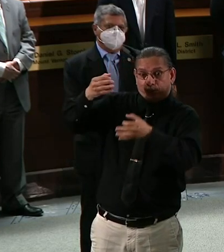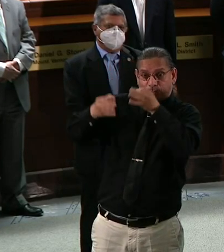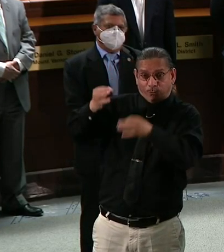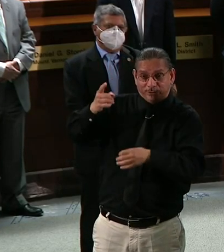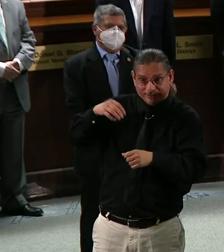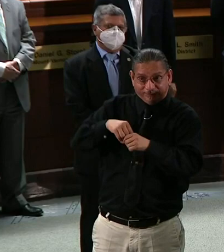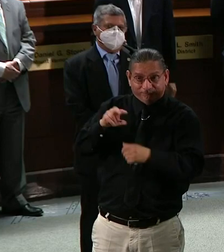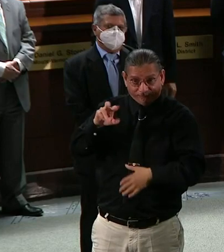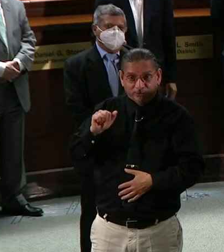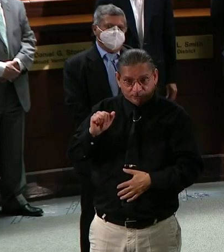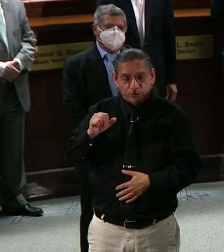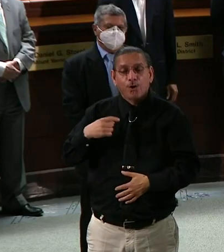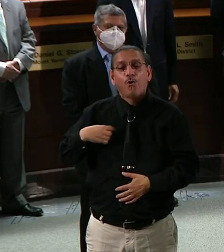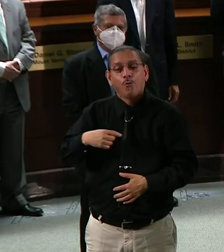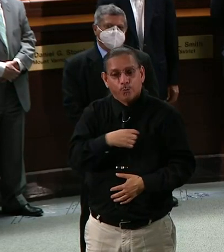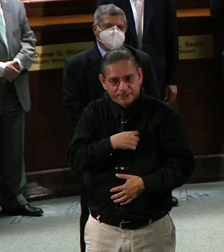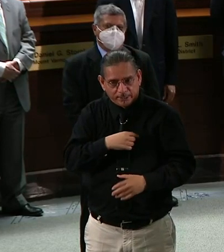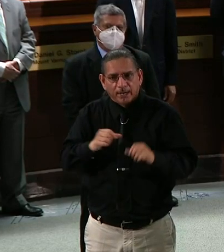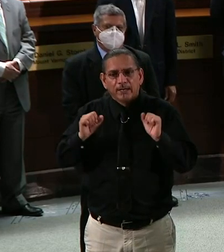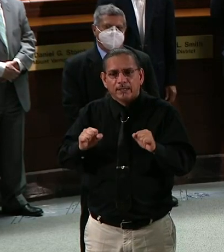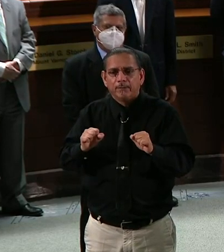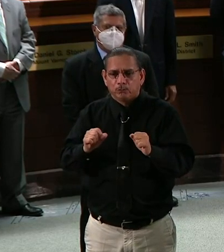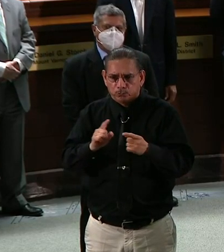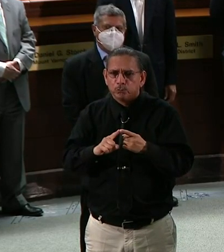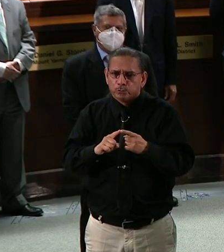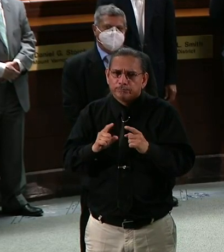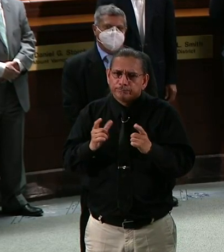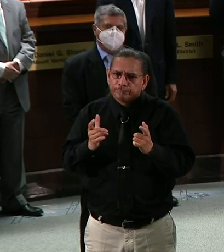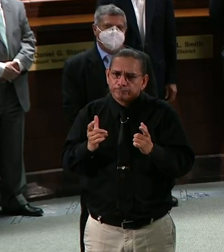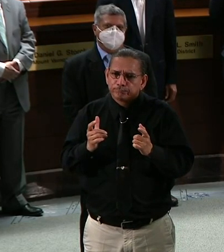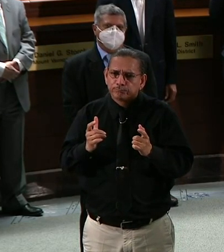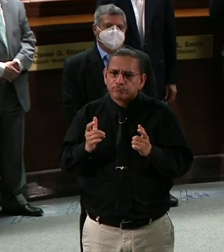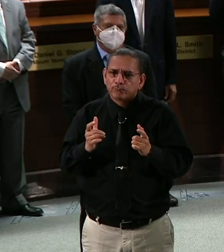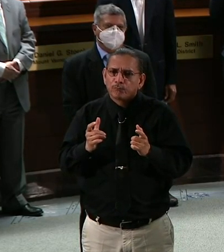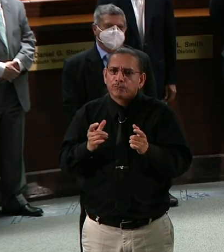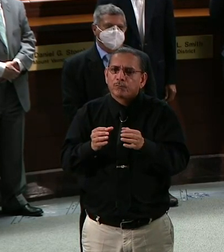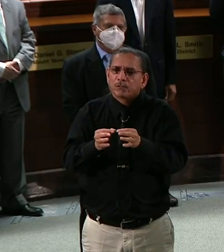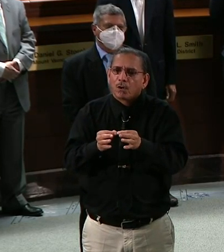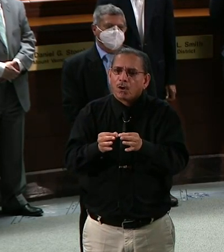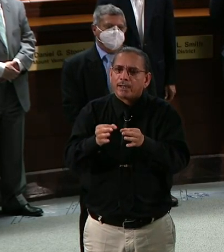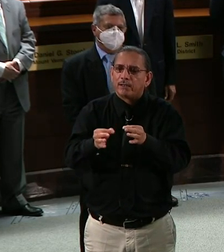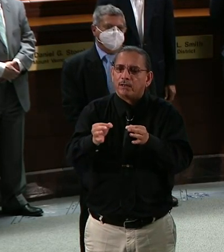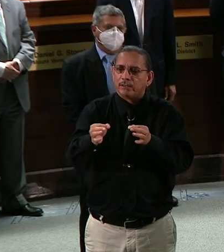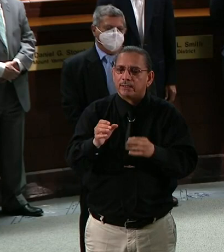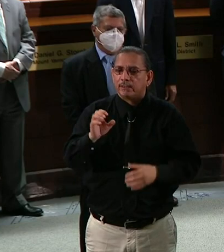IS. THANK ALL OUR ASSUME CONNECTED THIS PROMOTING YEAH.